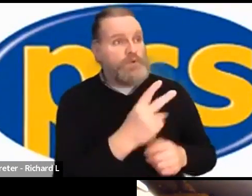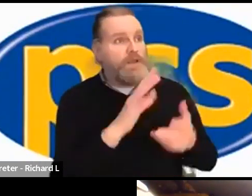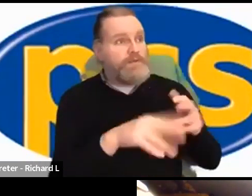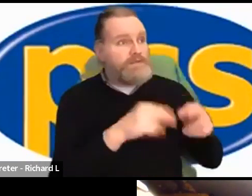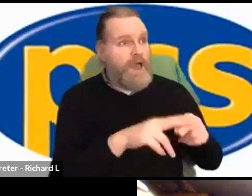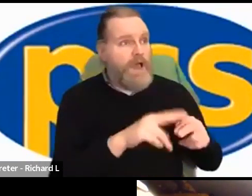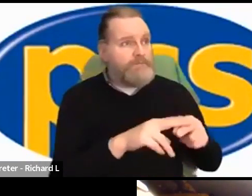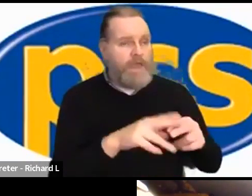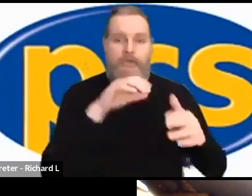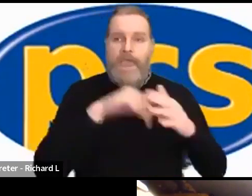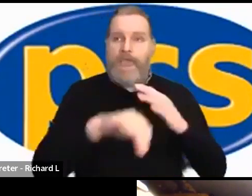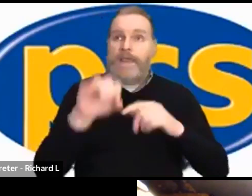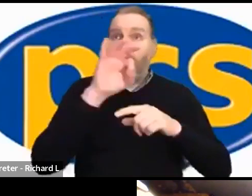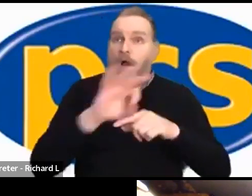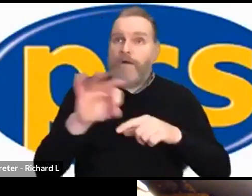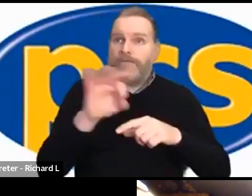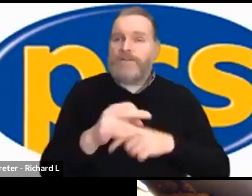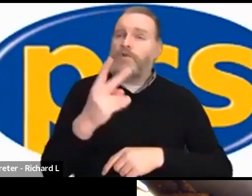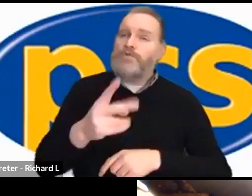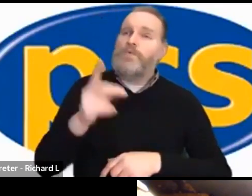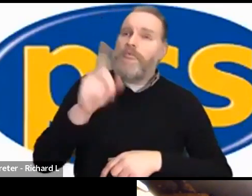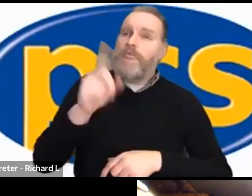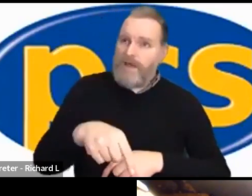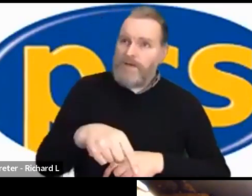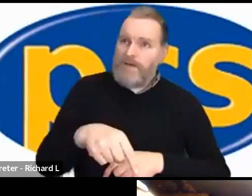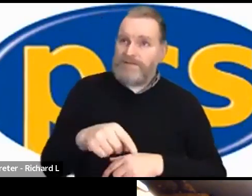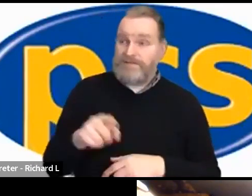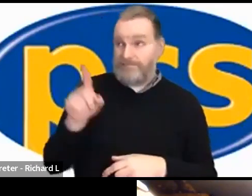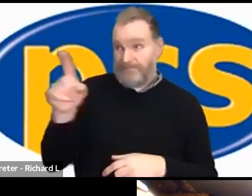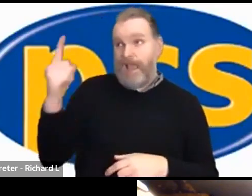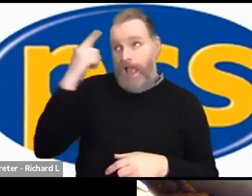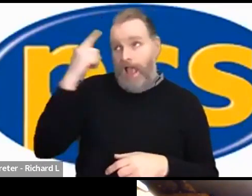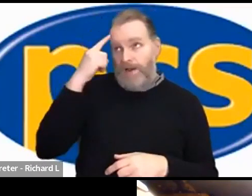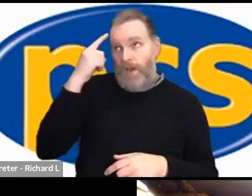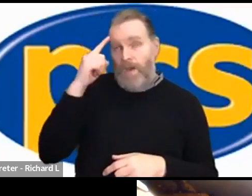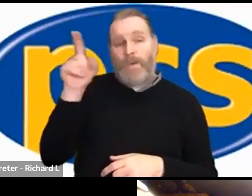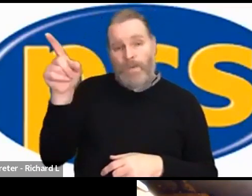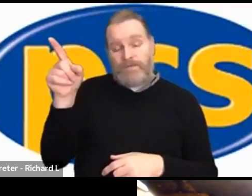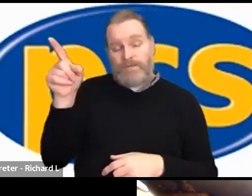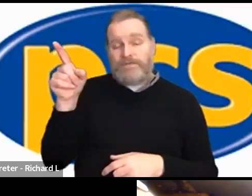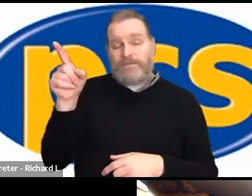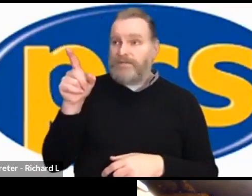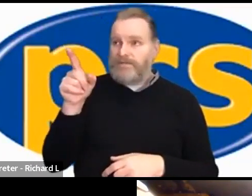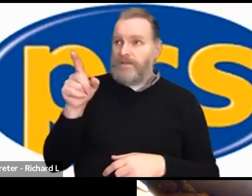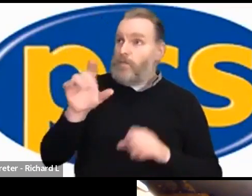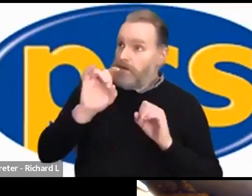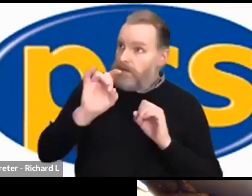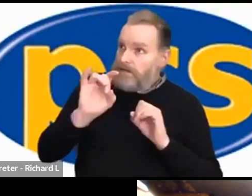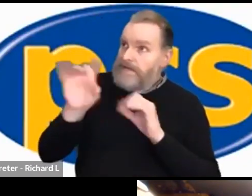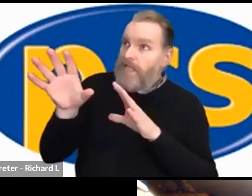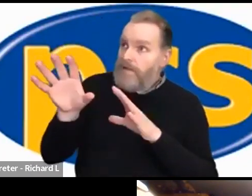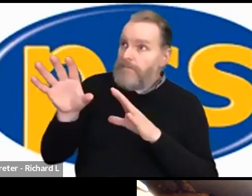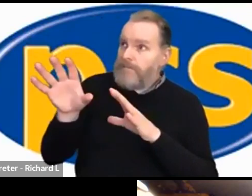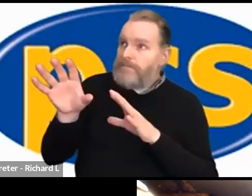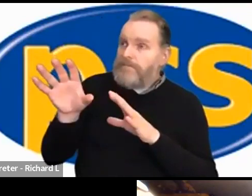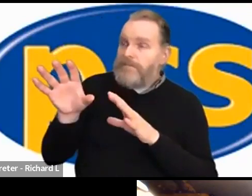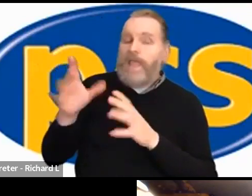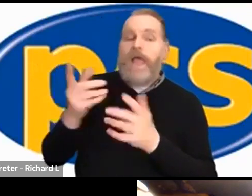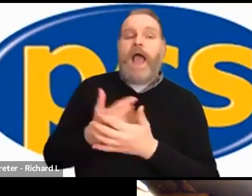2,000 people. would be told by the Cabinet Office various very early on the first of February very early on the first of February, that I'll have a phone call on their